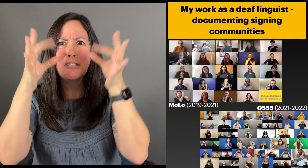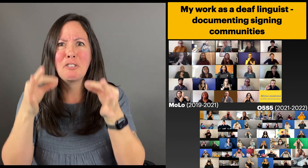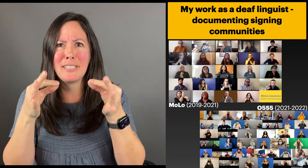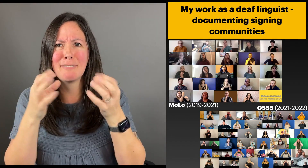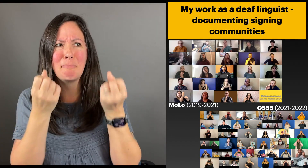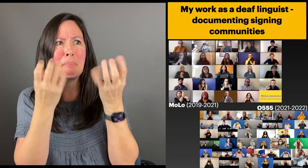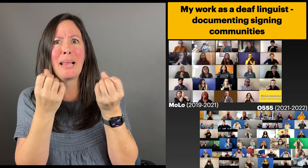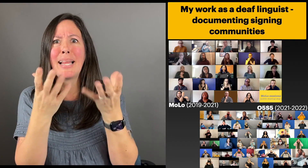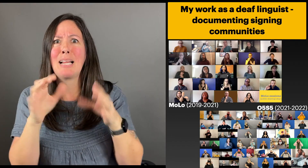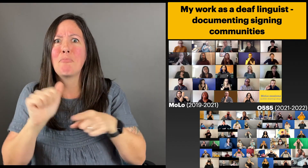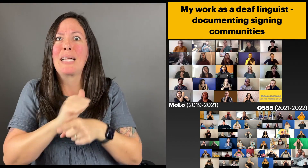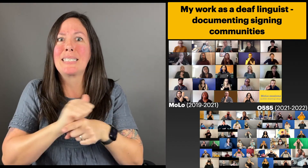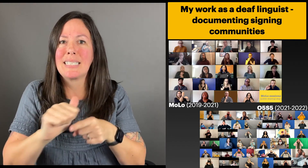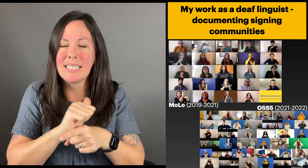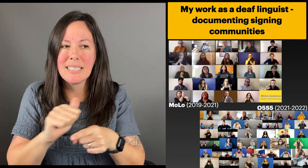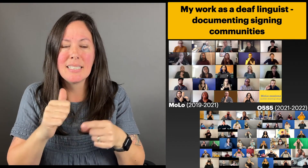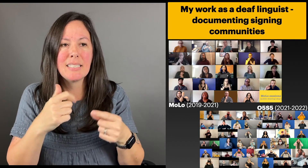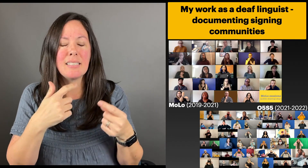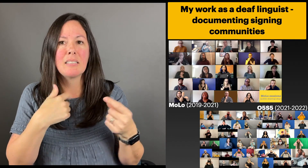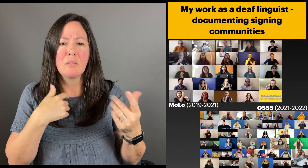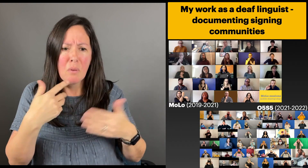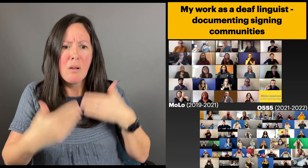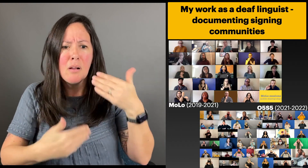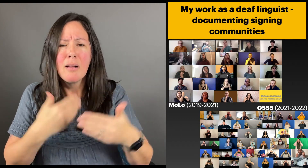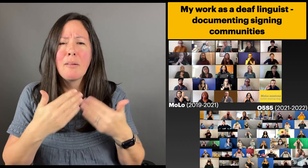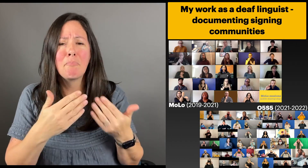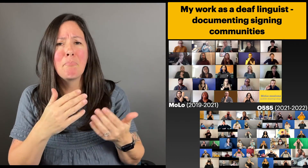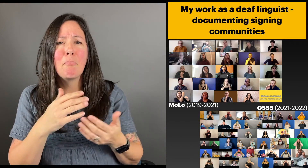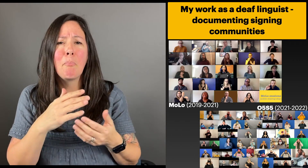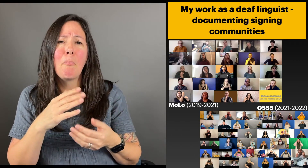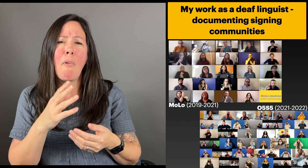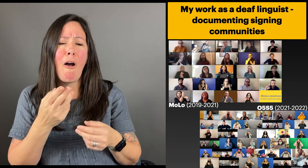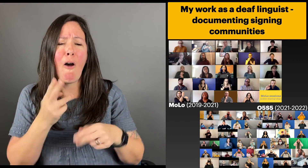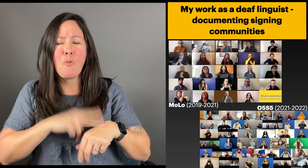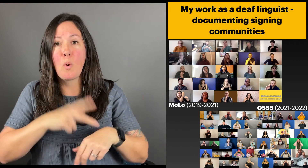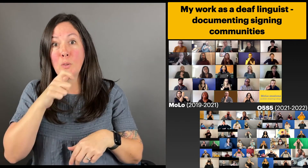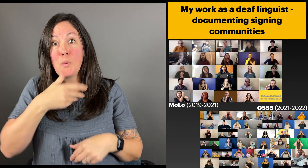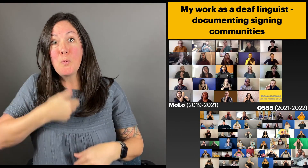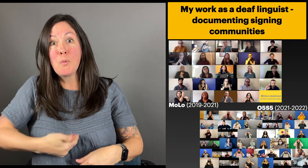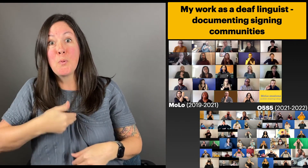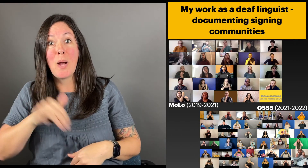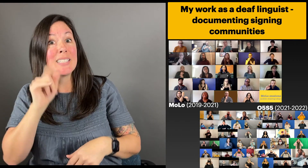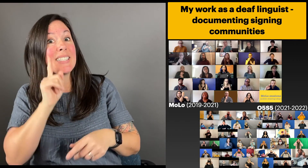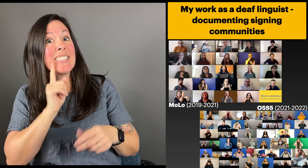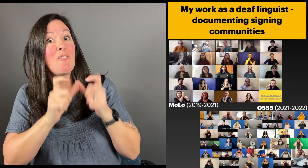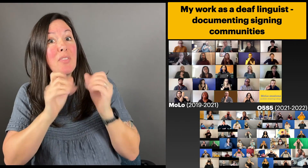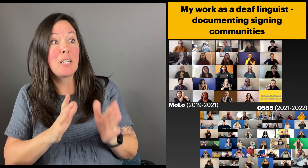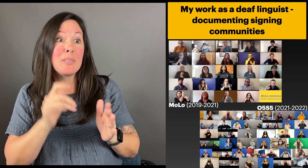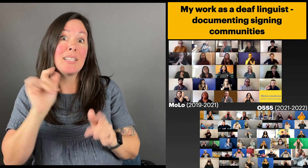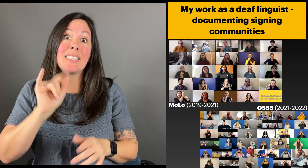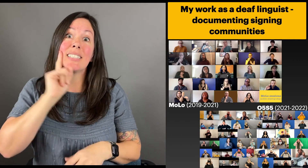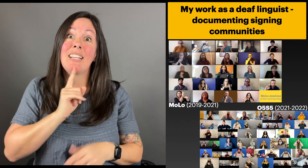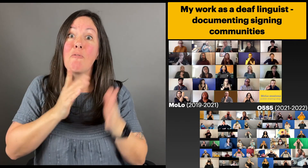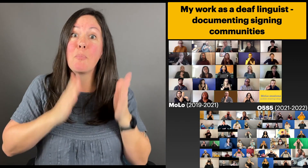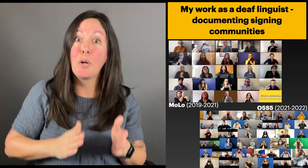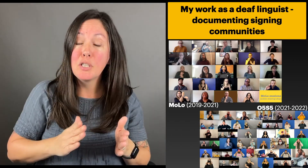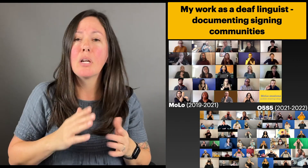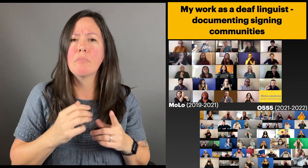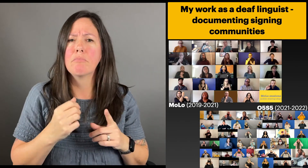videos but also what this involves is considering how we share these videos um more